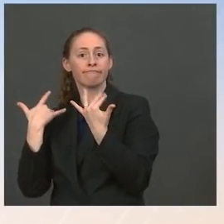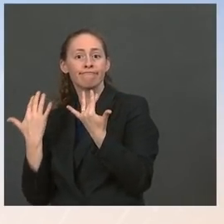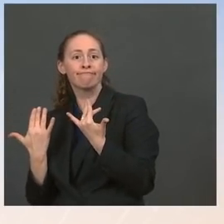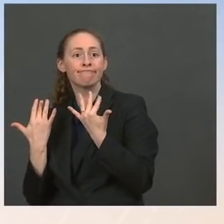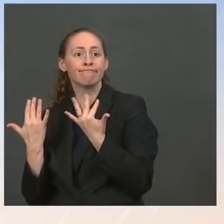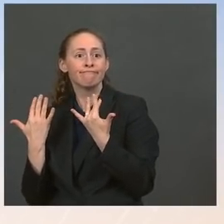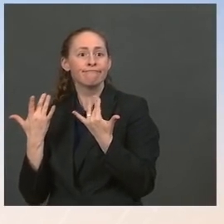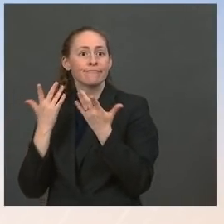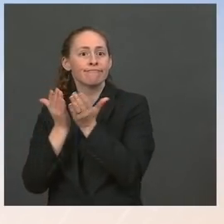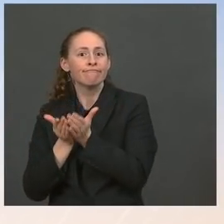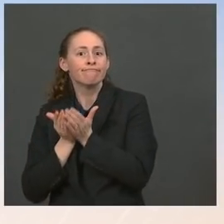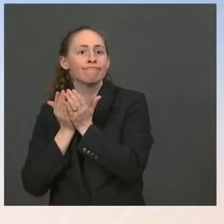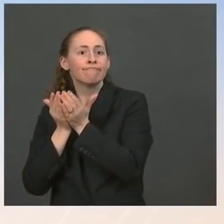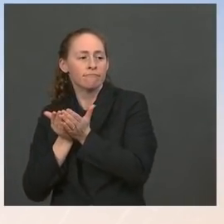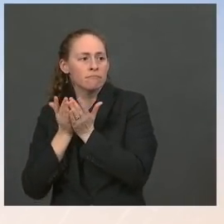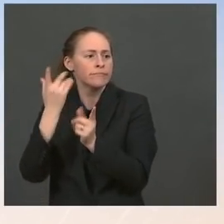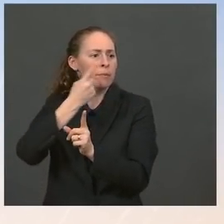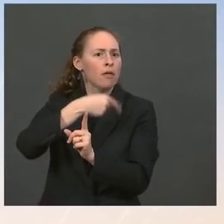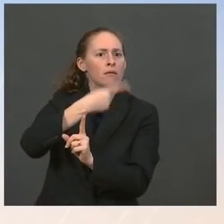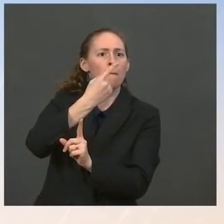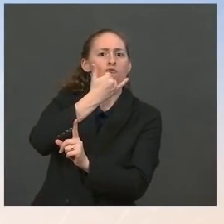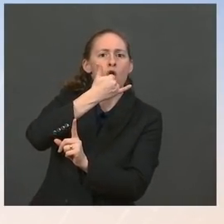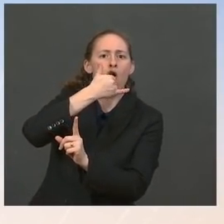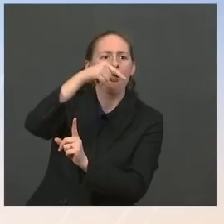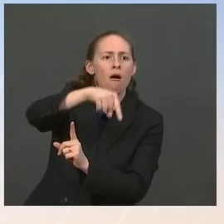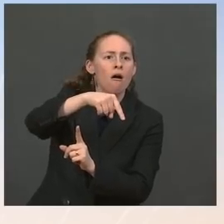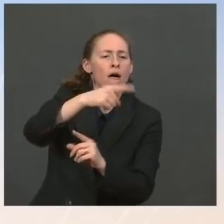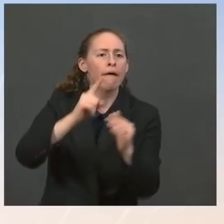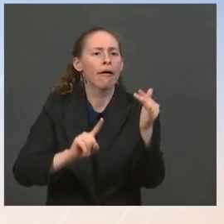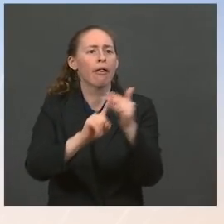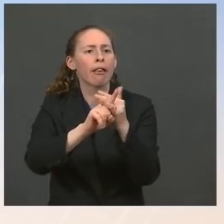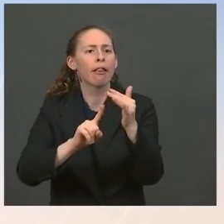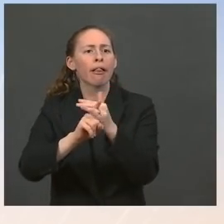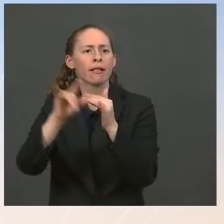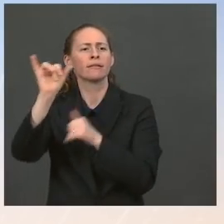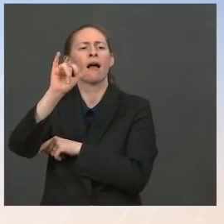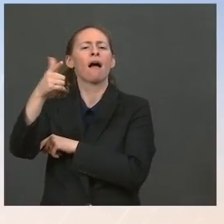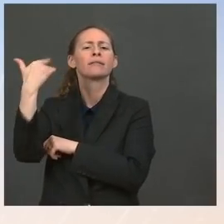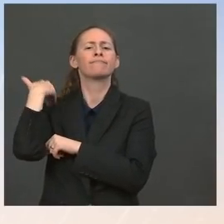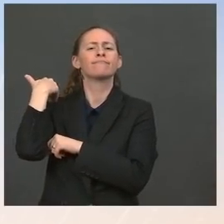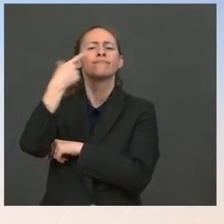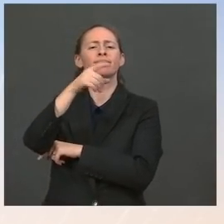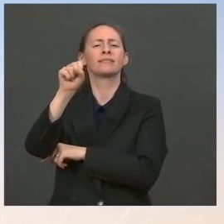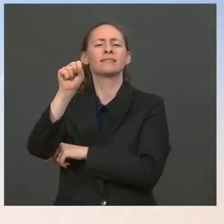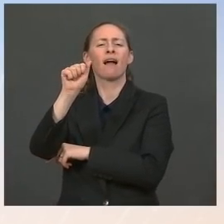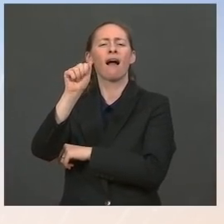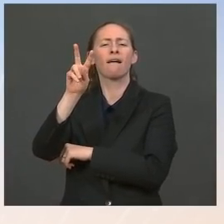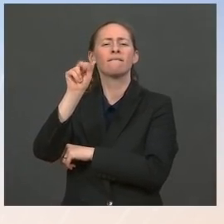serving Savannah, where we have an inland port so you can rush those containers out of that precious port space and then sort them out.